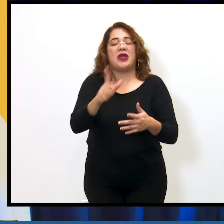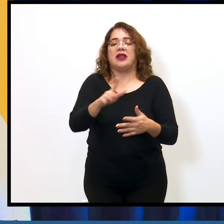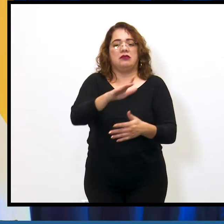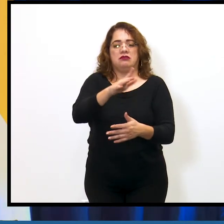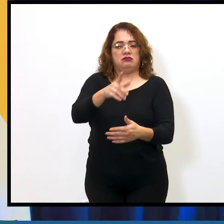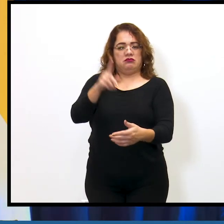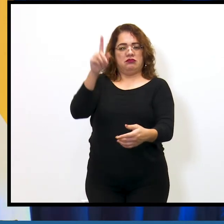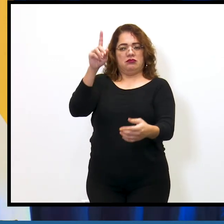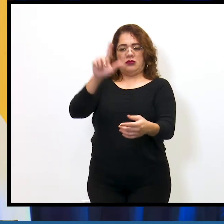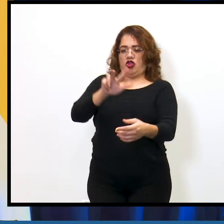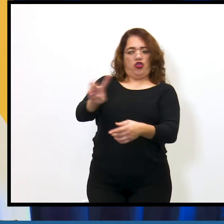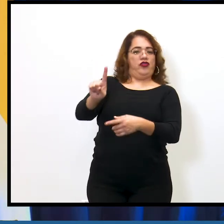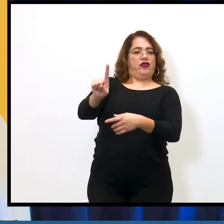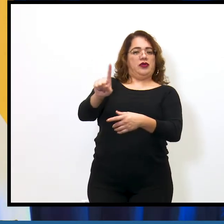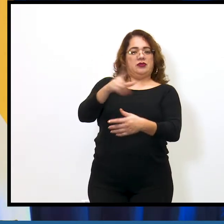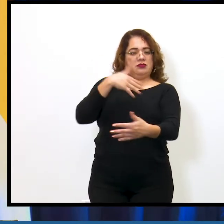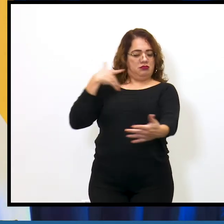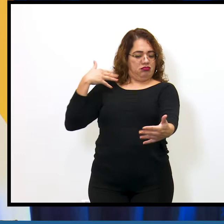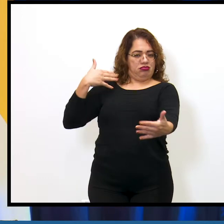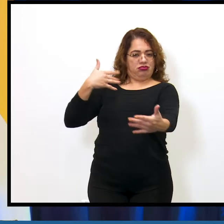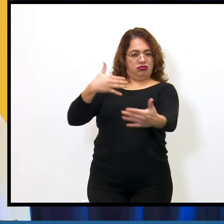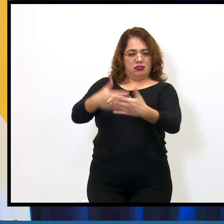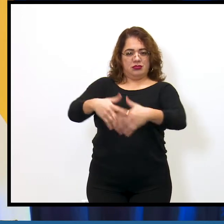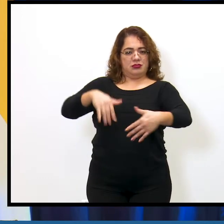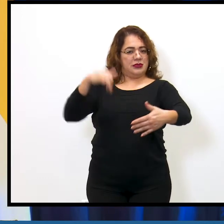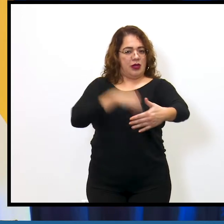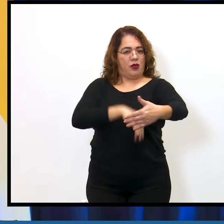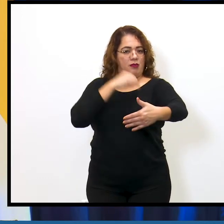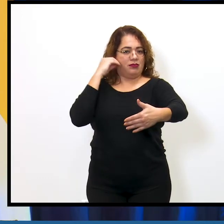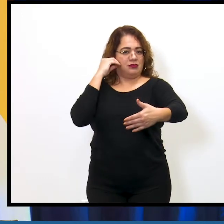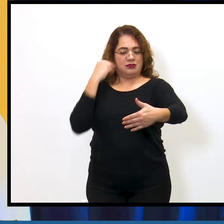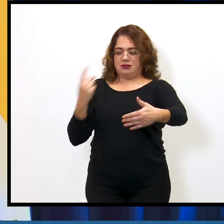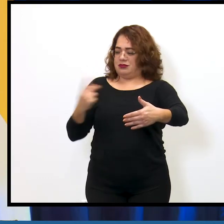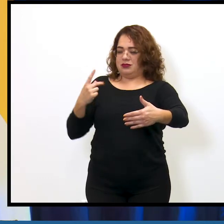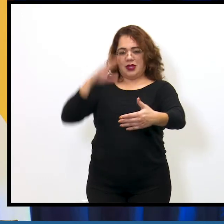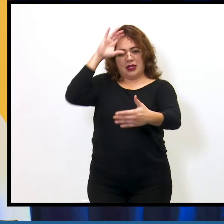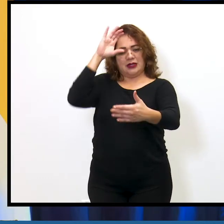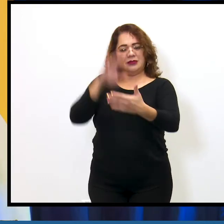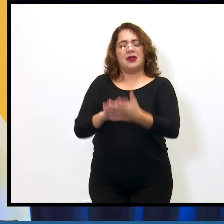many members of my family that would love to see us and spend the time together that's unhappening